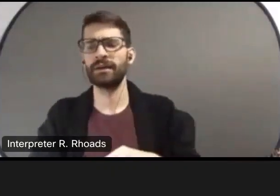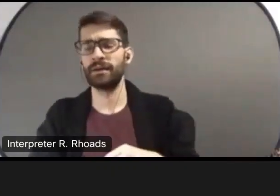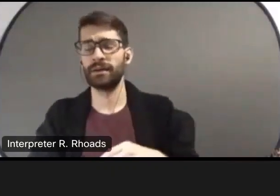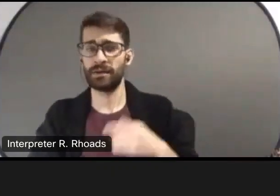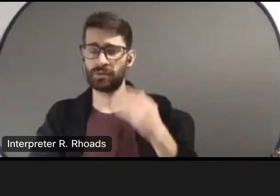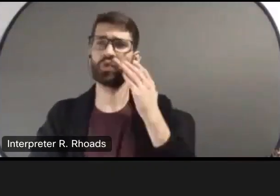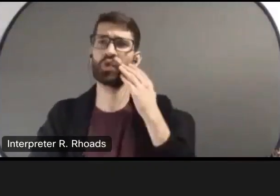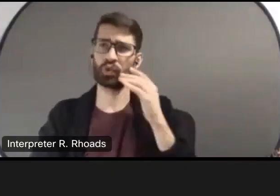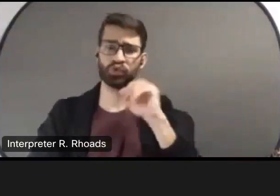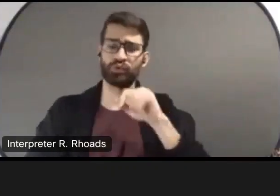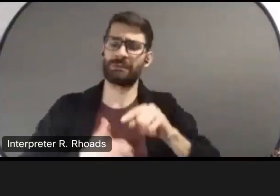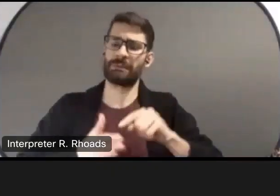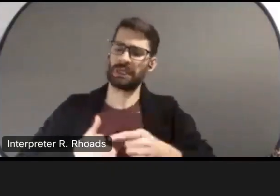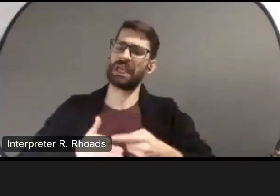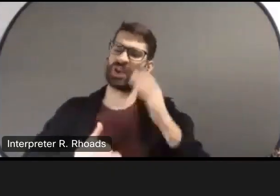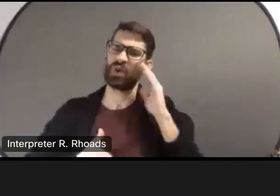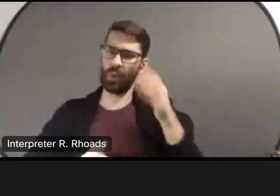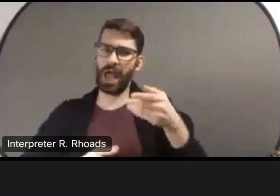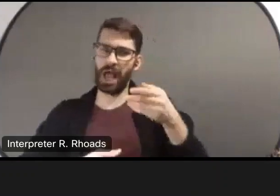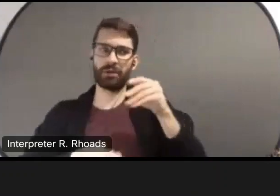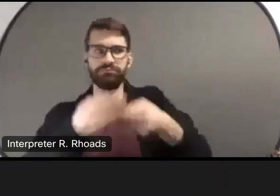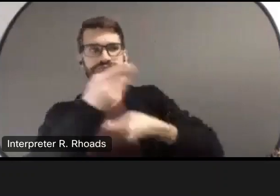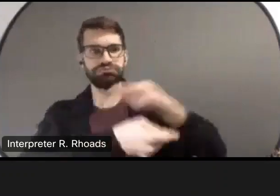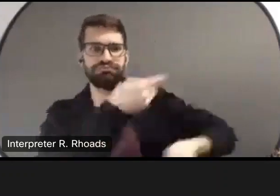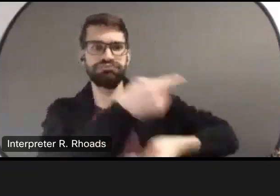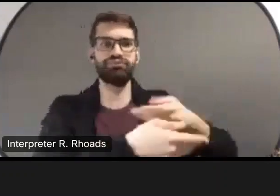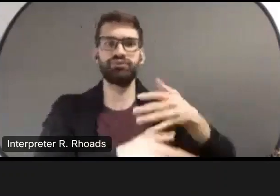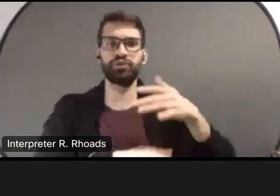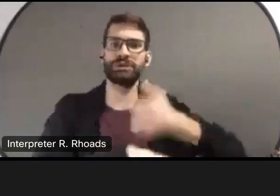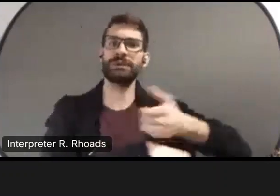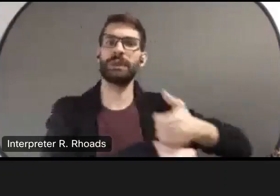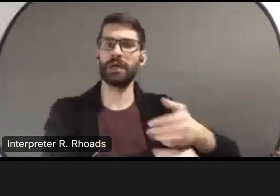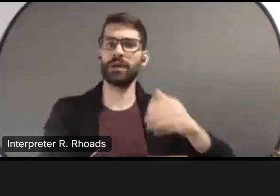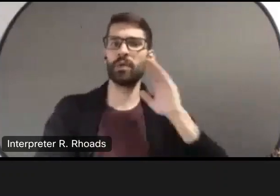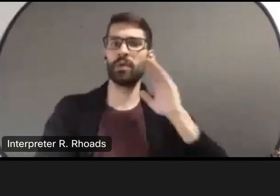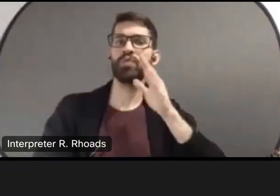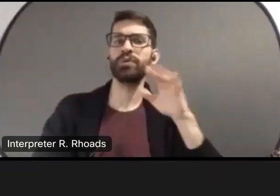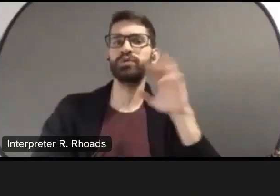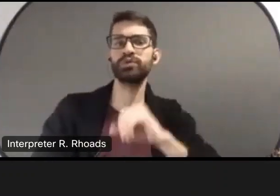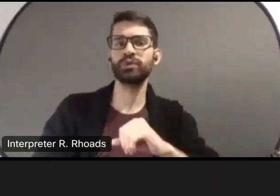things set up. Do we, should we, you know for your review, should we be doing the reimbursements